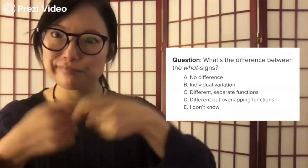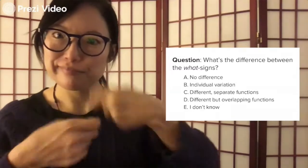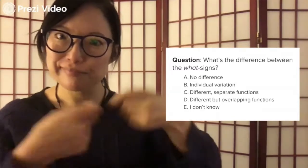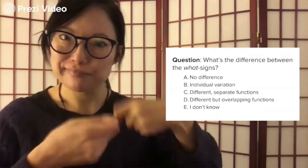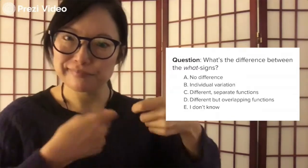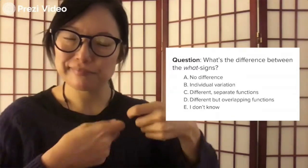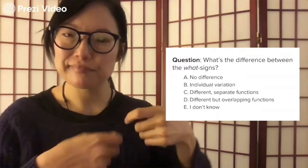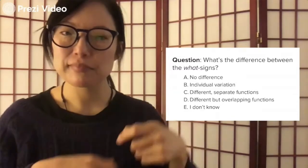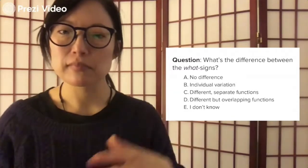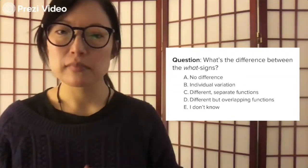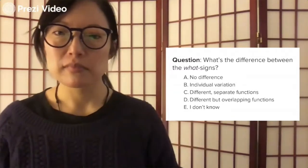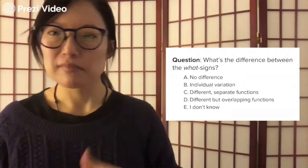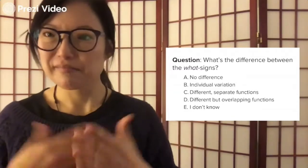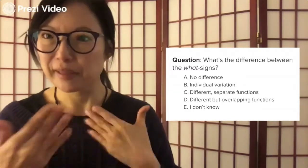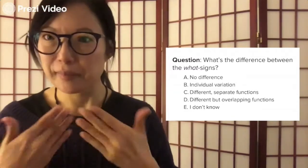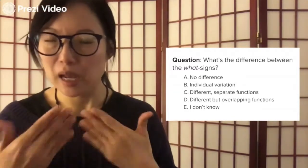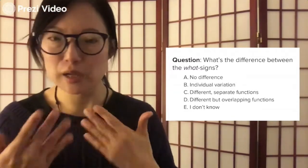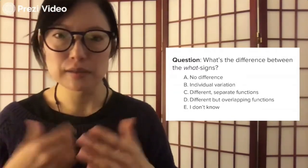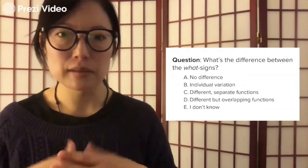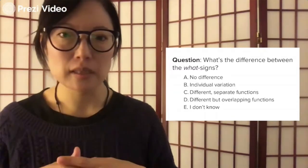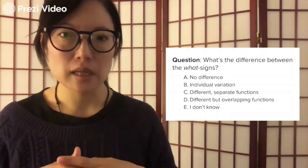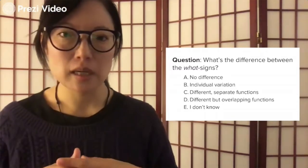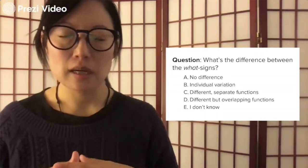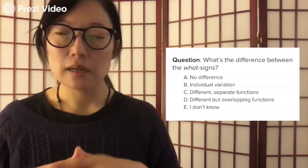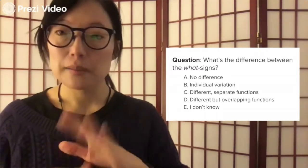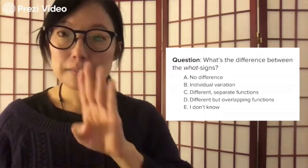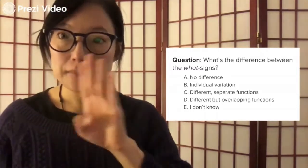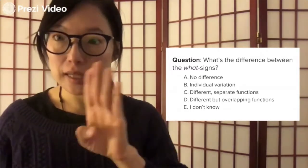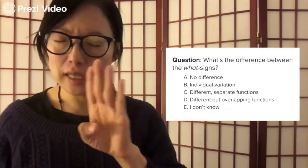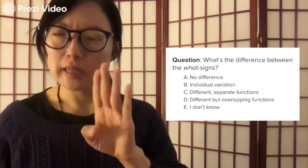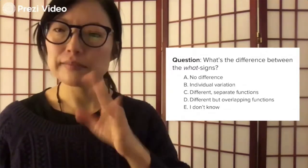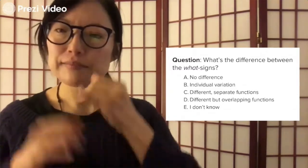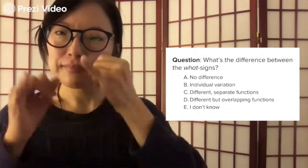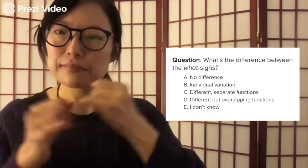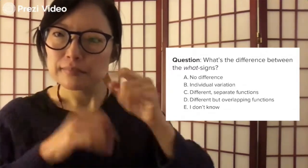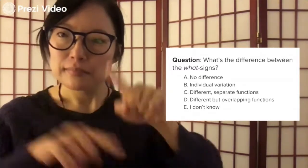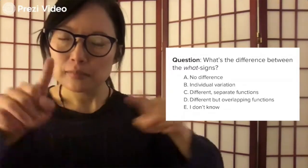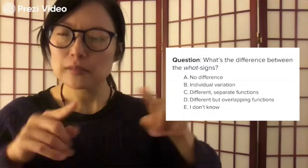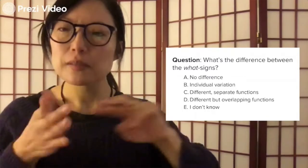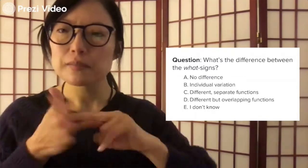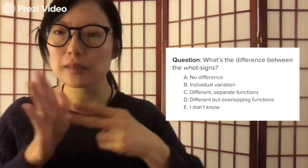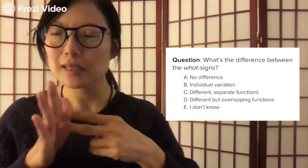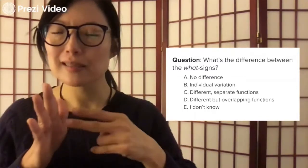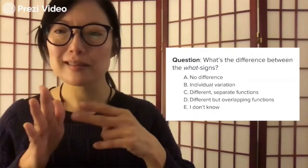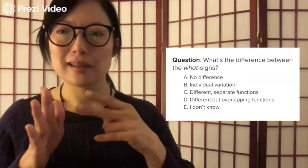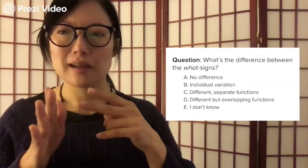interchangeable. So it doesn't matter. B.- individual